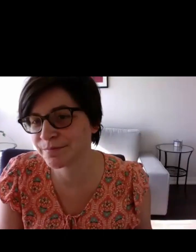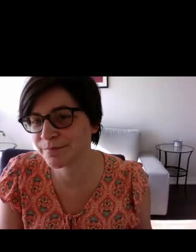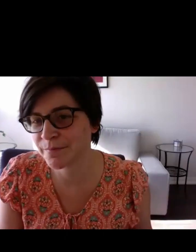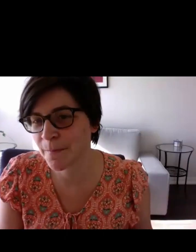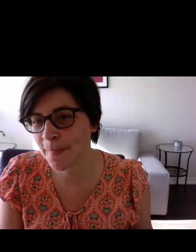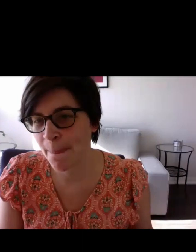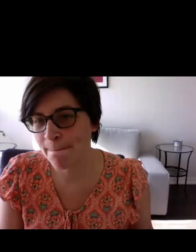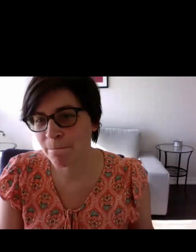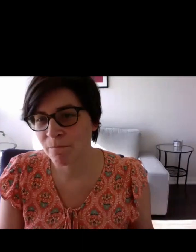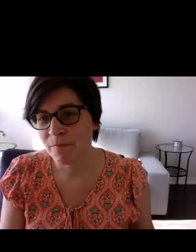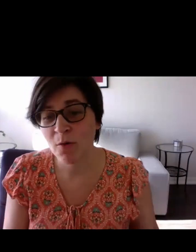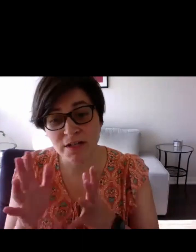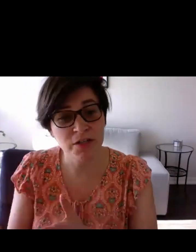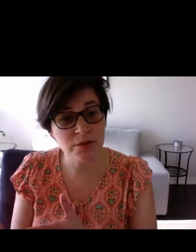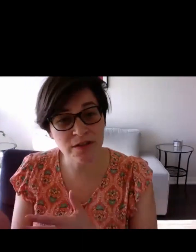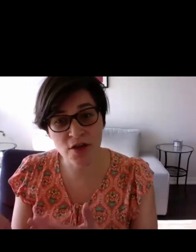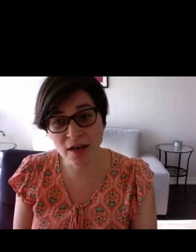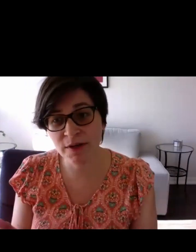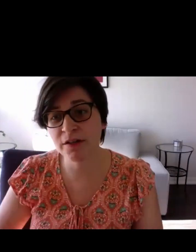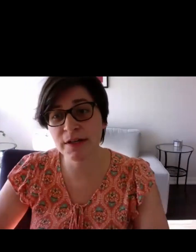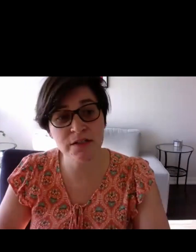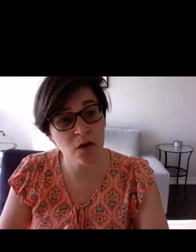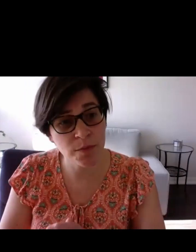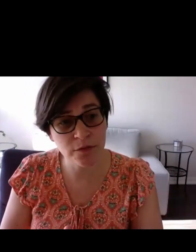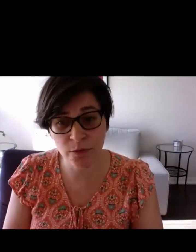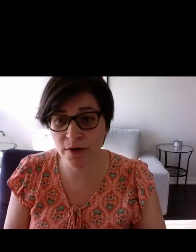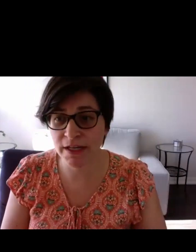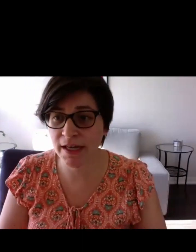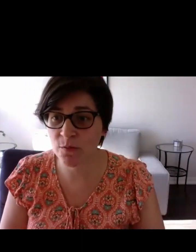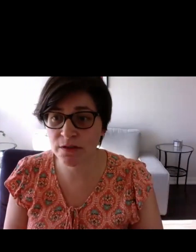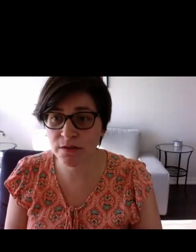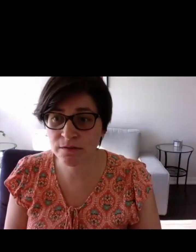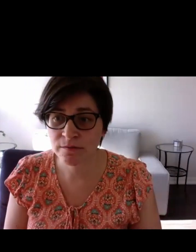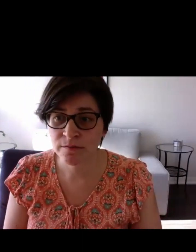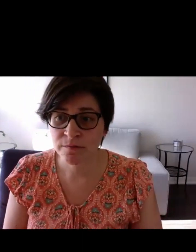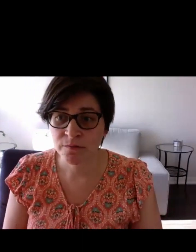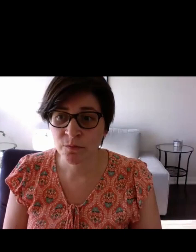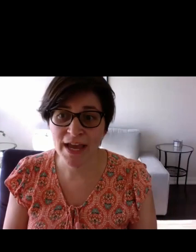I wanted to note that the chat window is open for engagement.